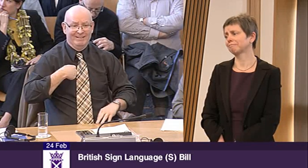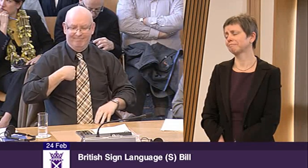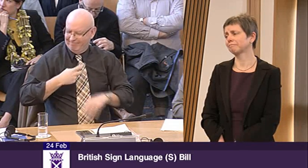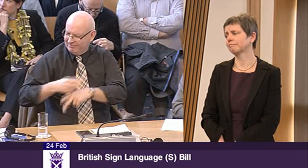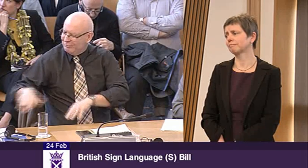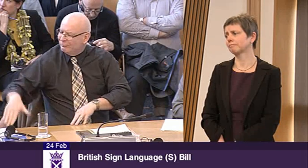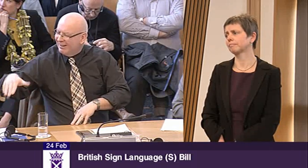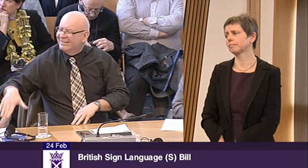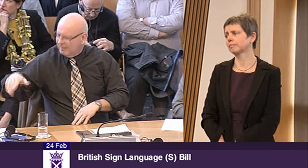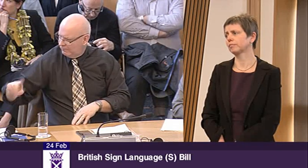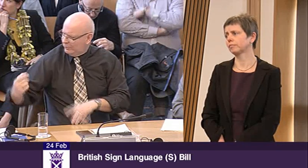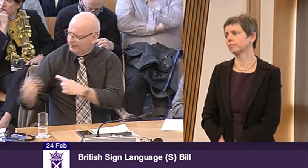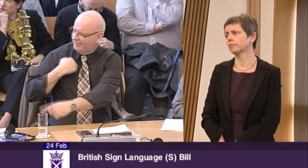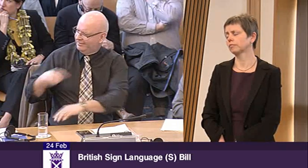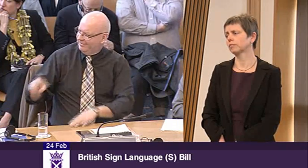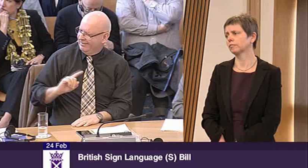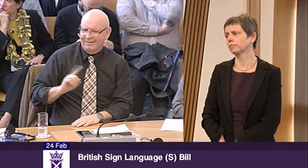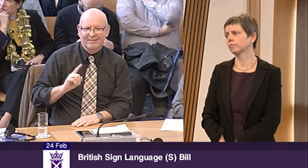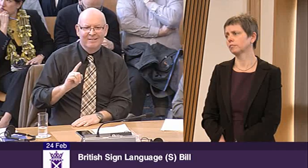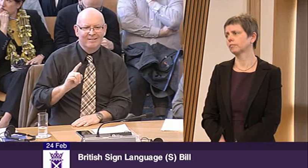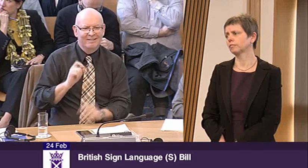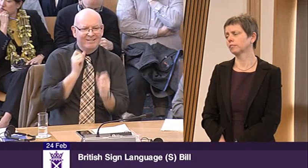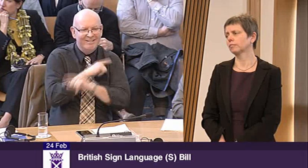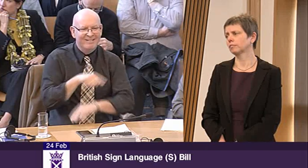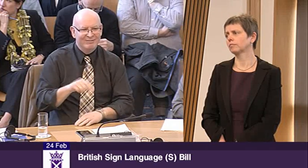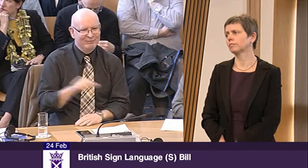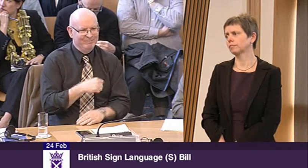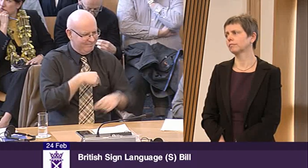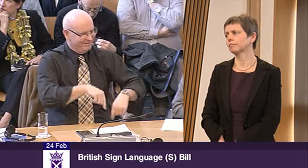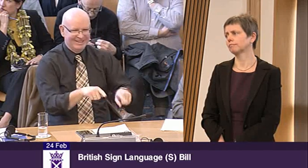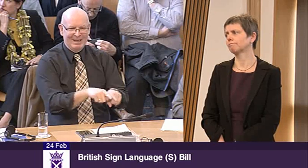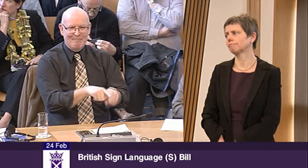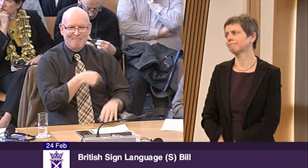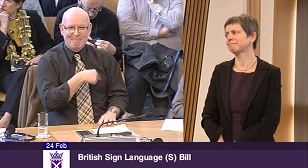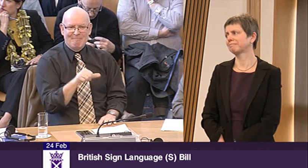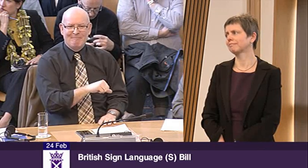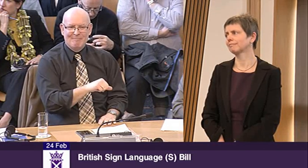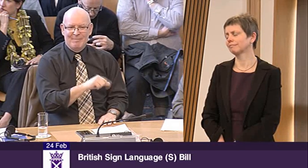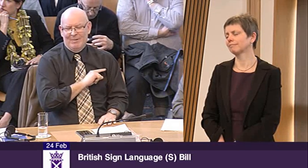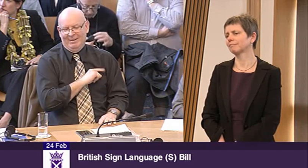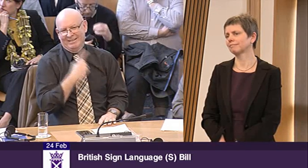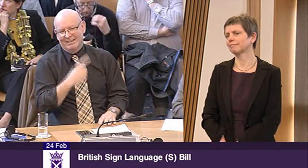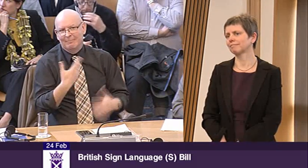recognition back in the so-called mother country. Our old colonies are more progressive and